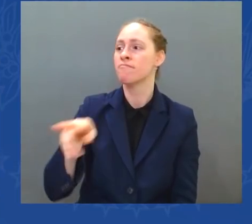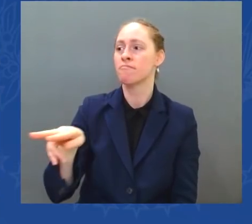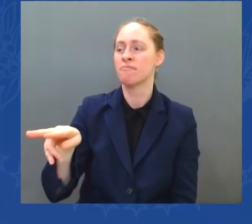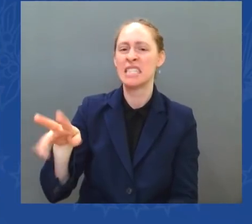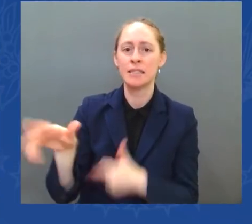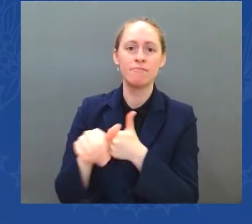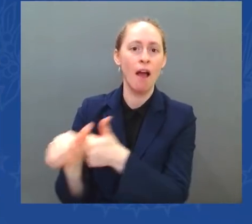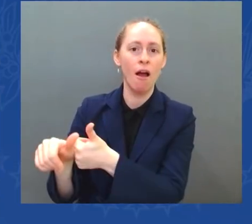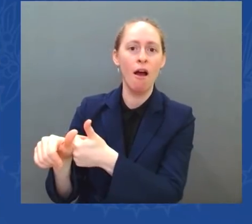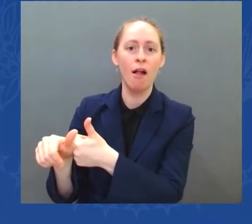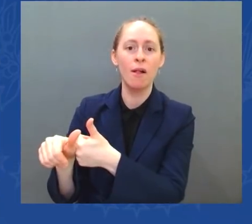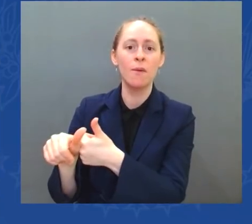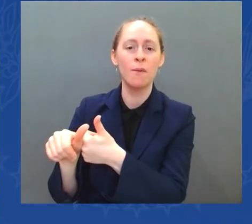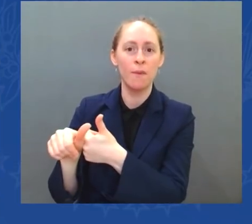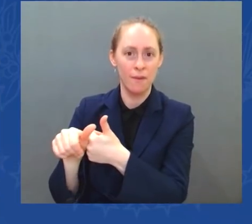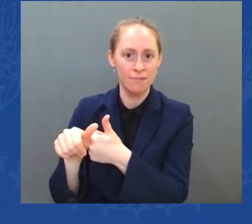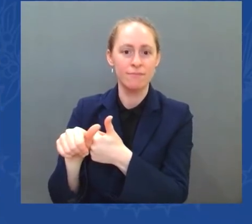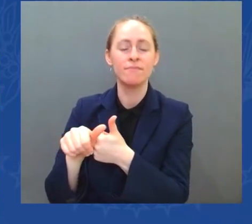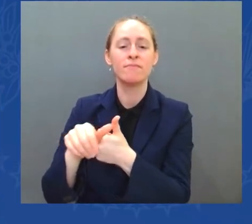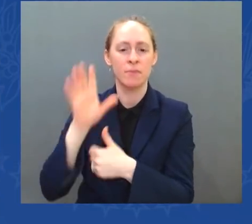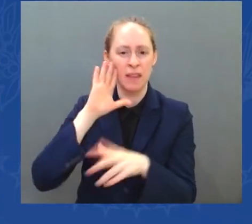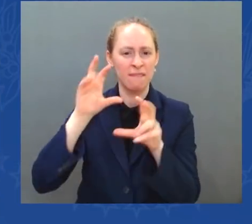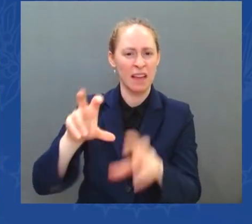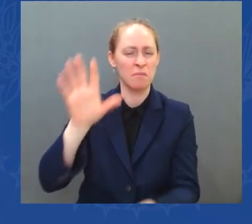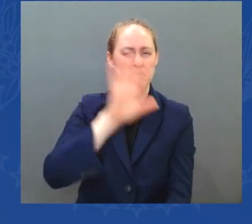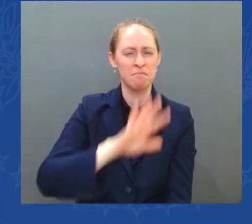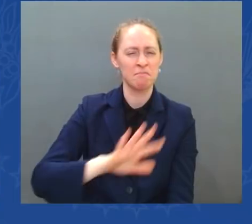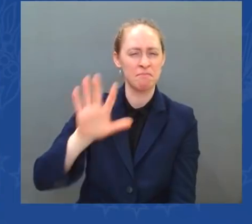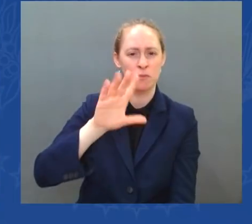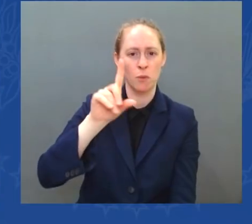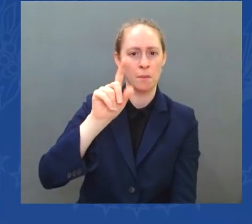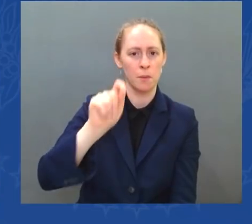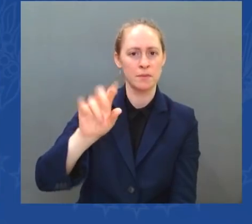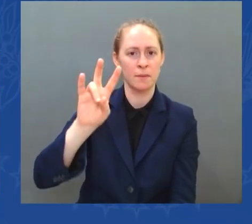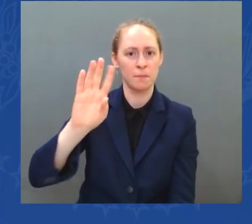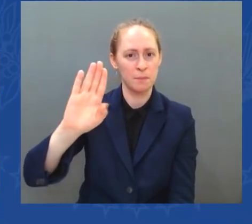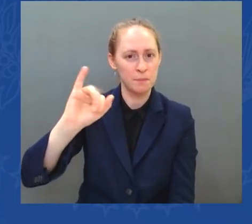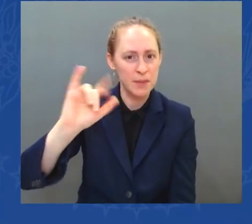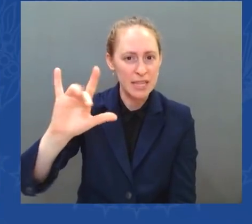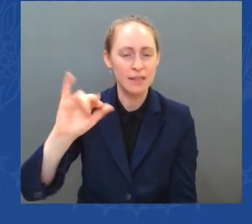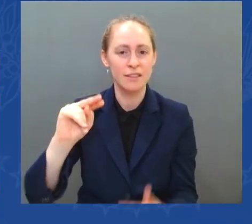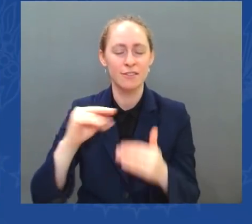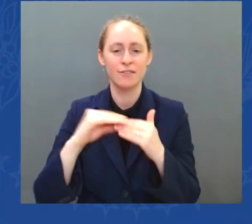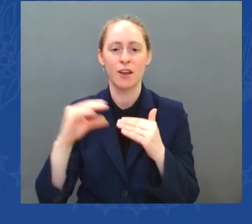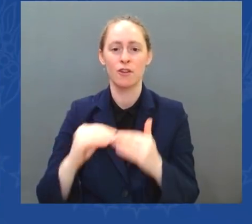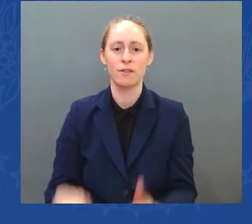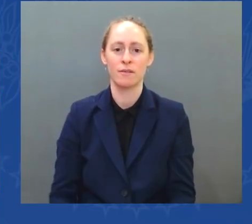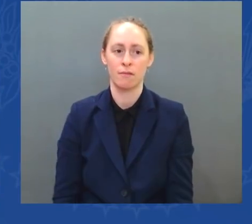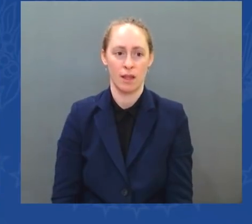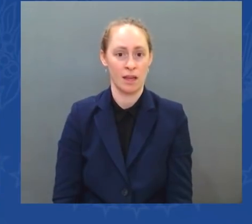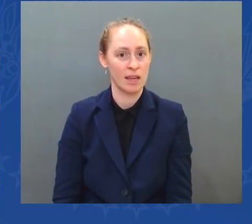I mean, this is a major fundamental shift that's taking place. And America's finally deciding to catch up